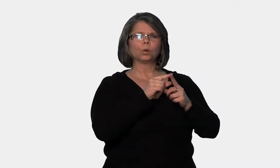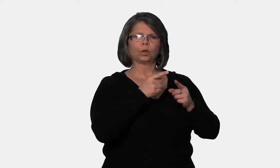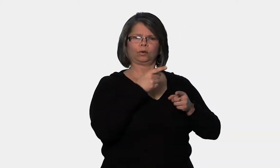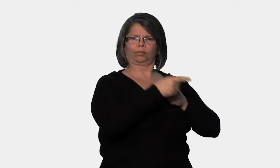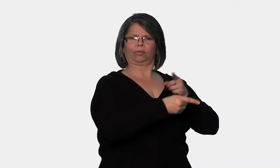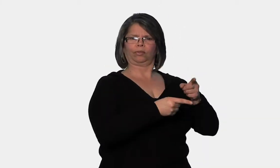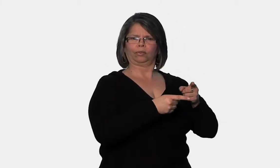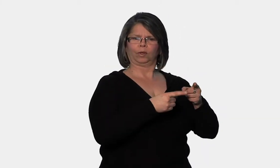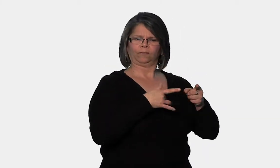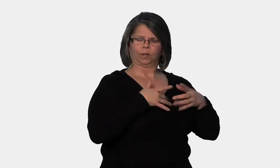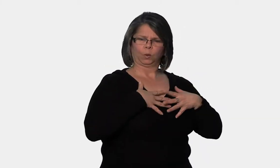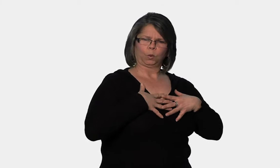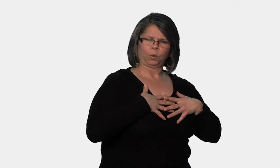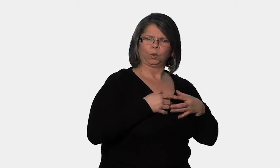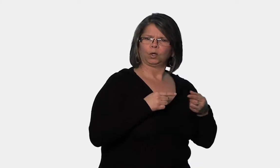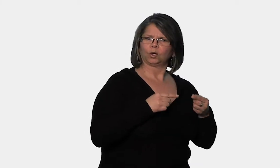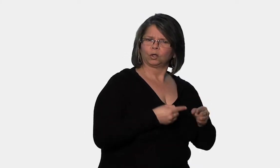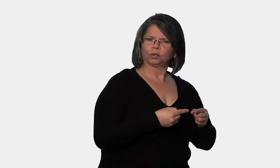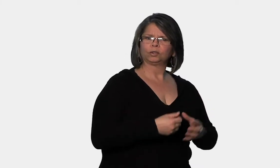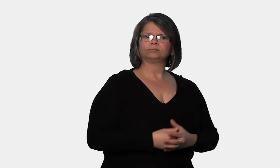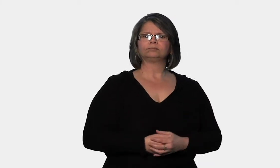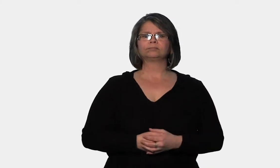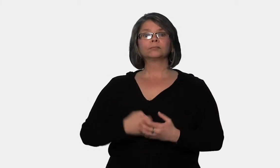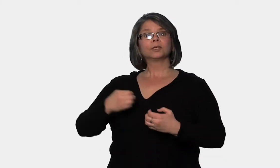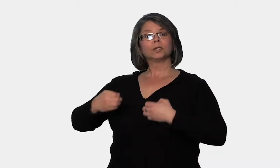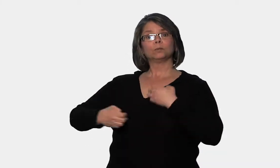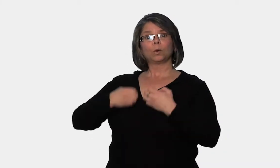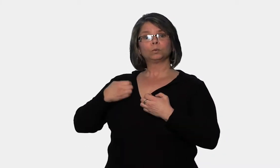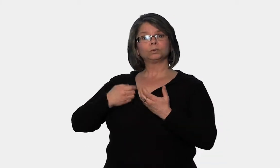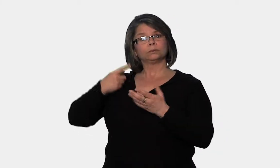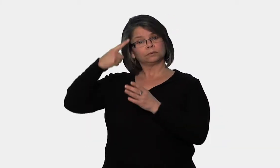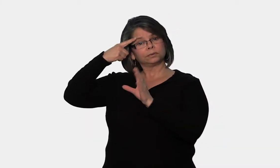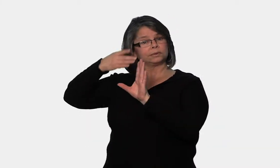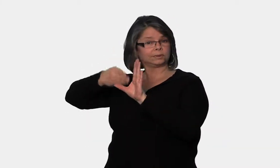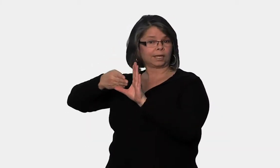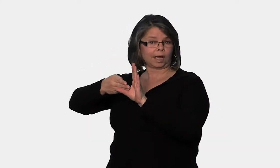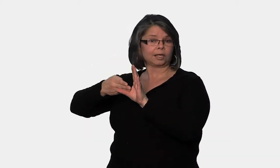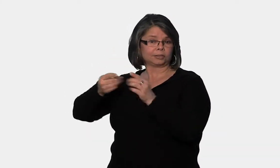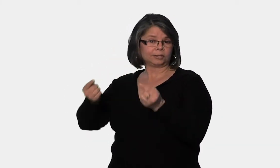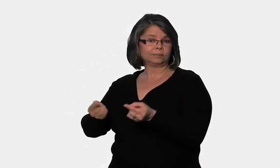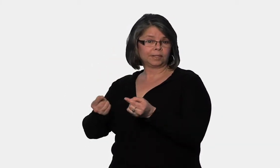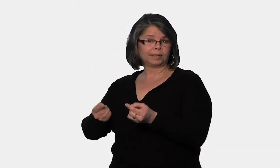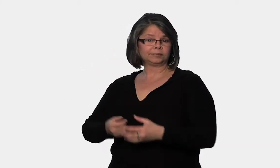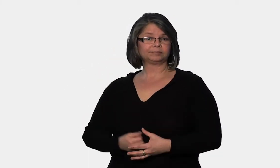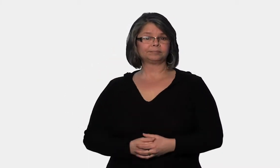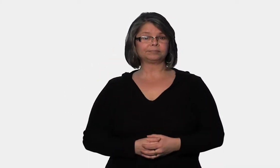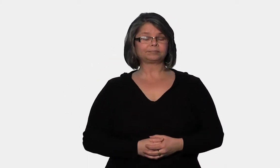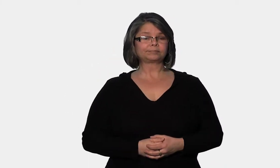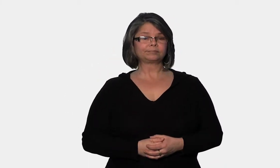or tormented with words, emotional or psychological pain.